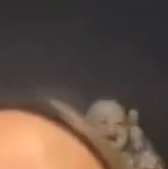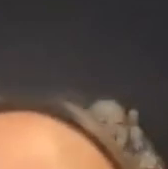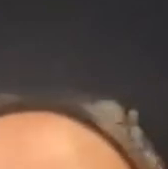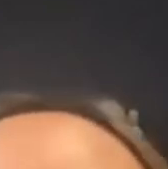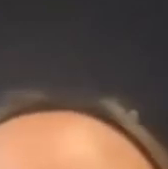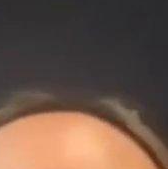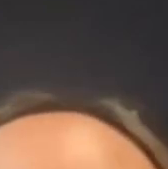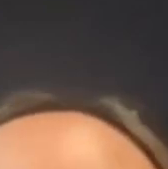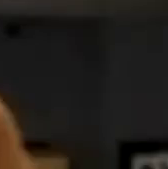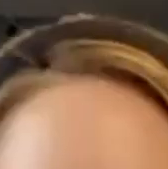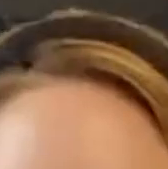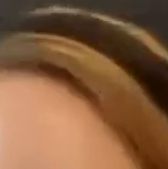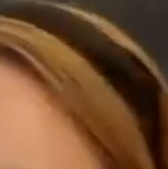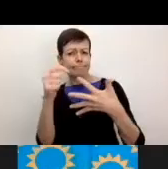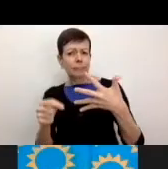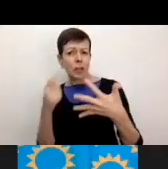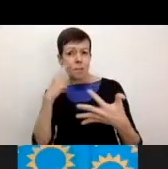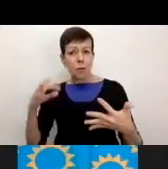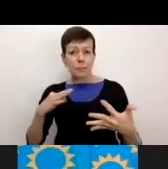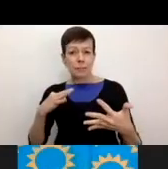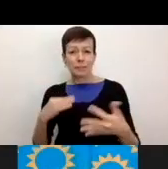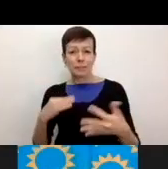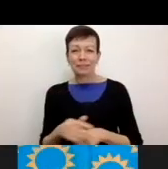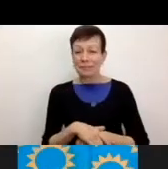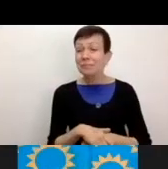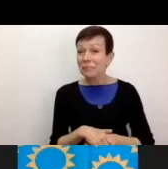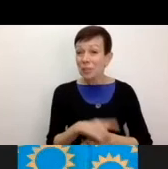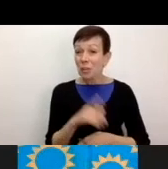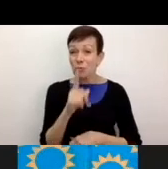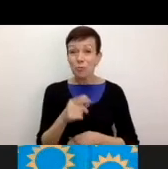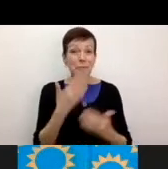artists? Yes, for sure. Thanks, Patti. And thank you for the question, Maria.